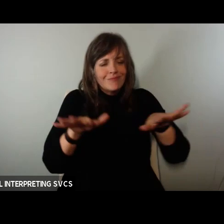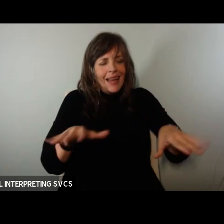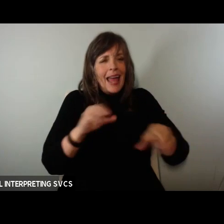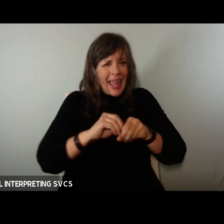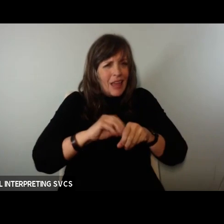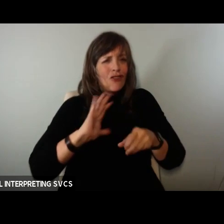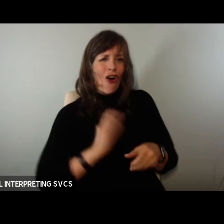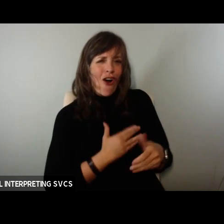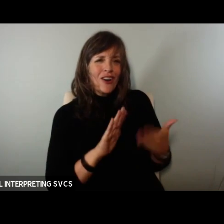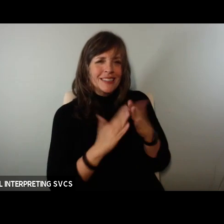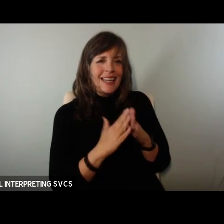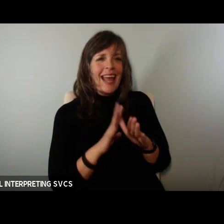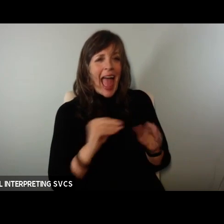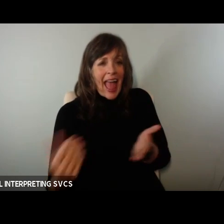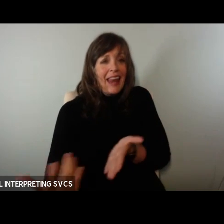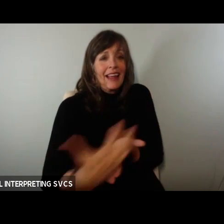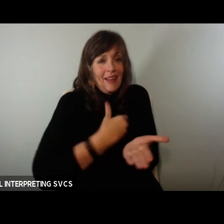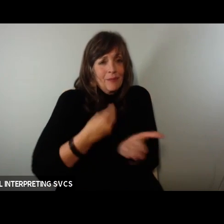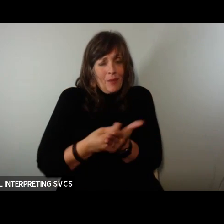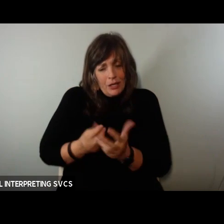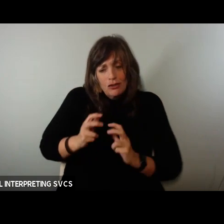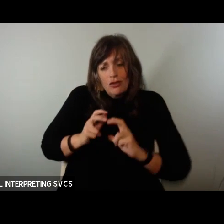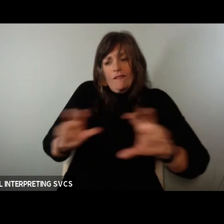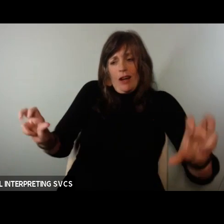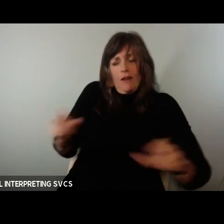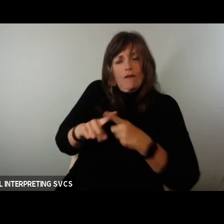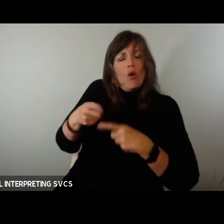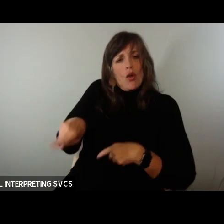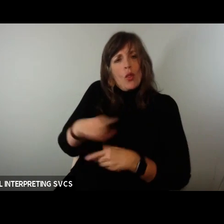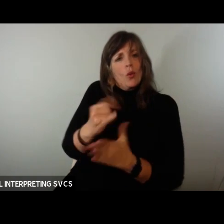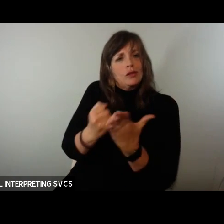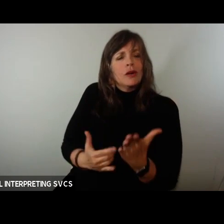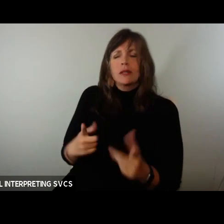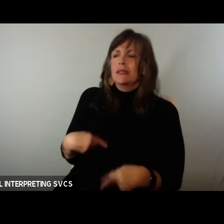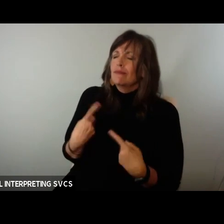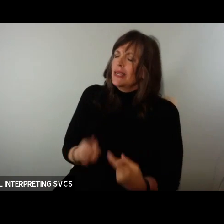So it's been a really difficult time and it's been a beautiful time.